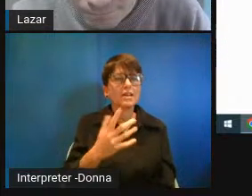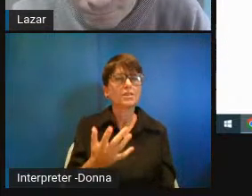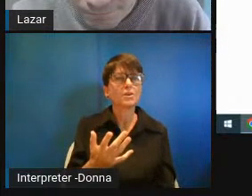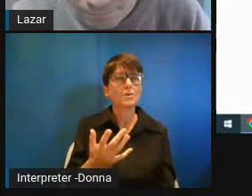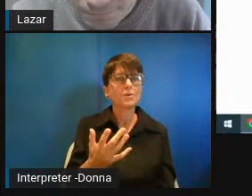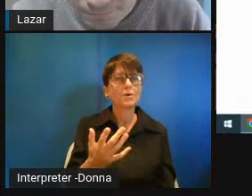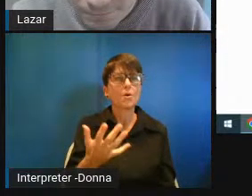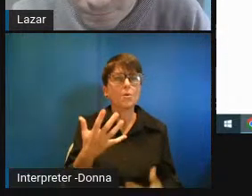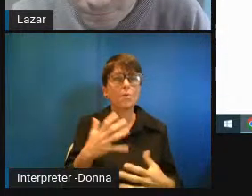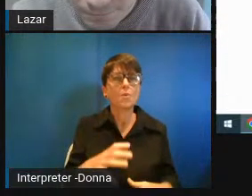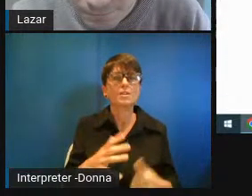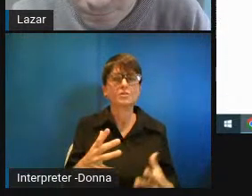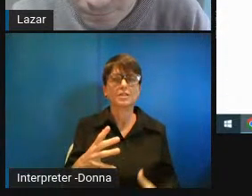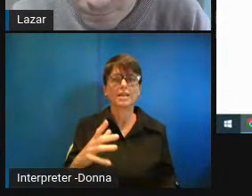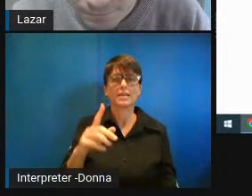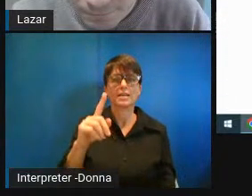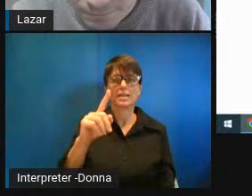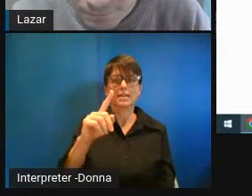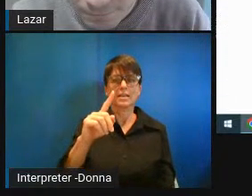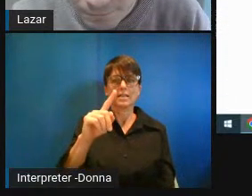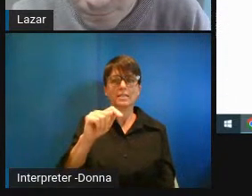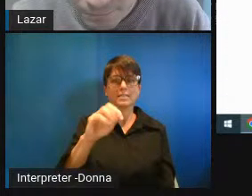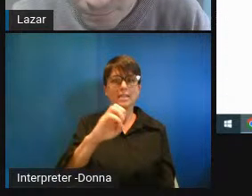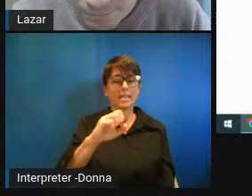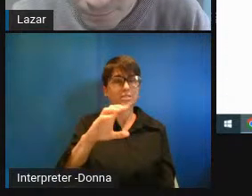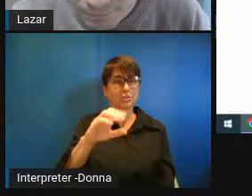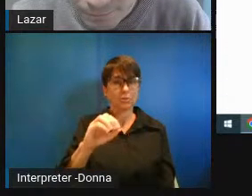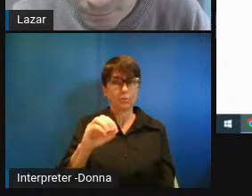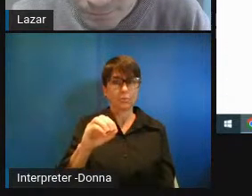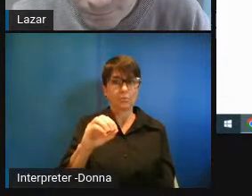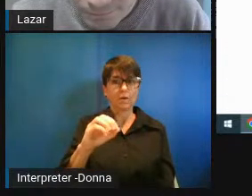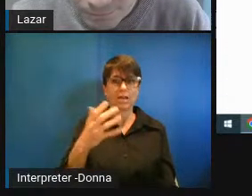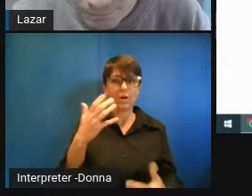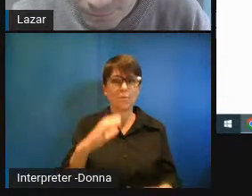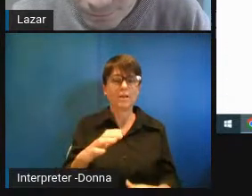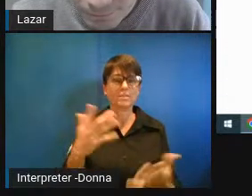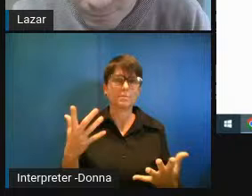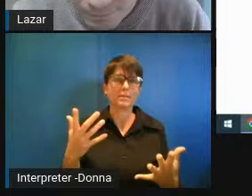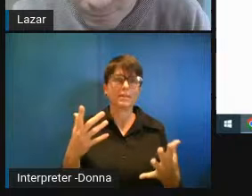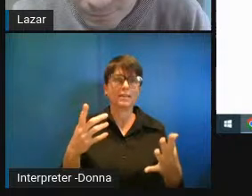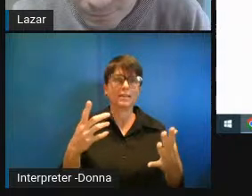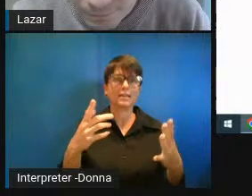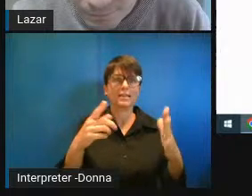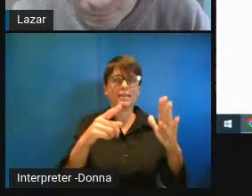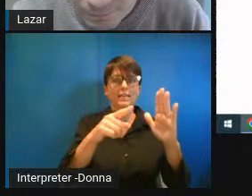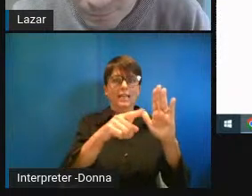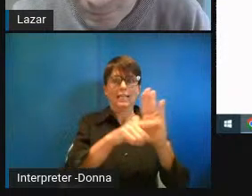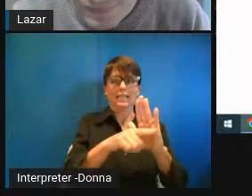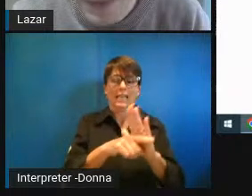still like to stay on this website is because there are more things going on. And I really do not mean to hit on